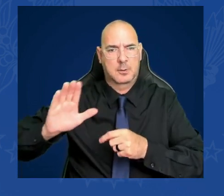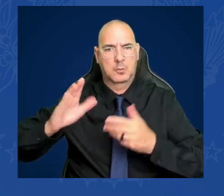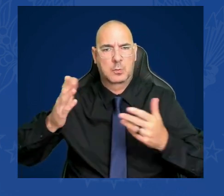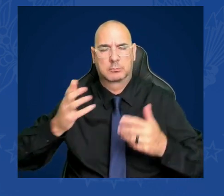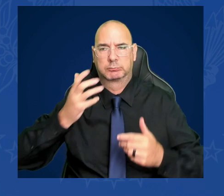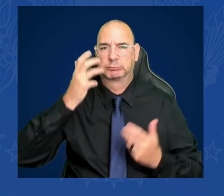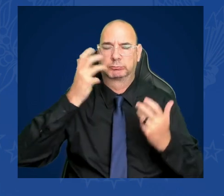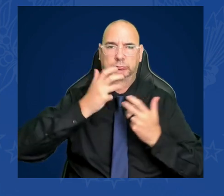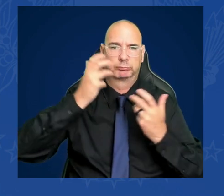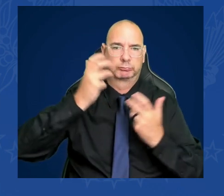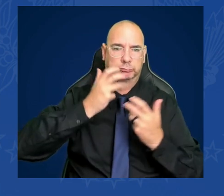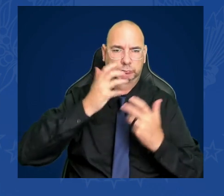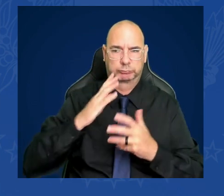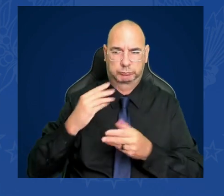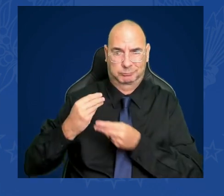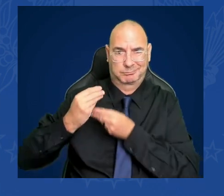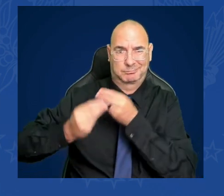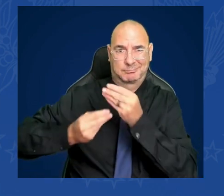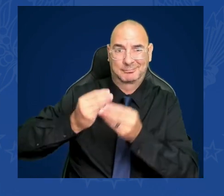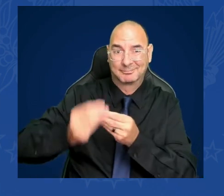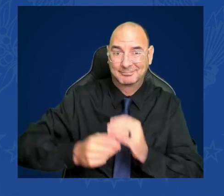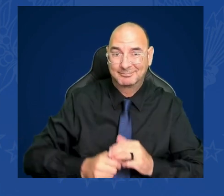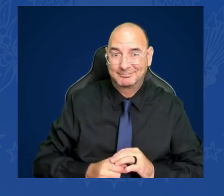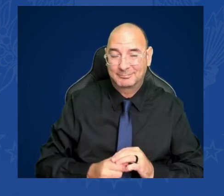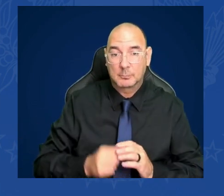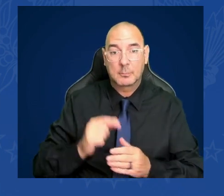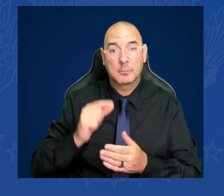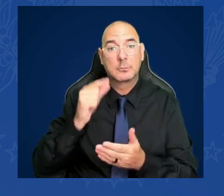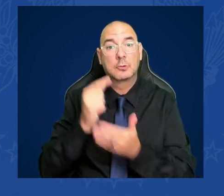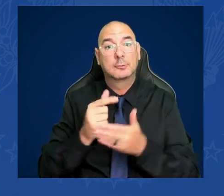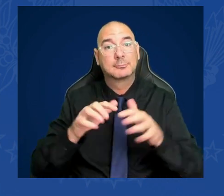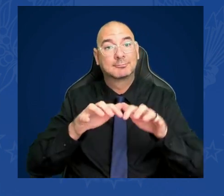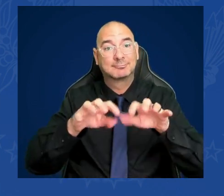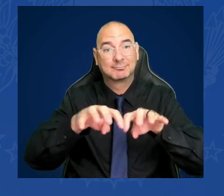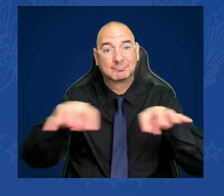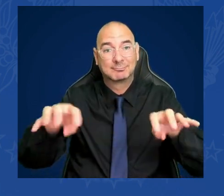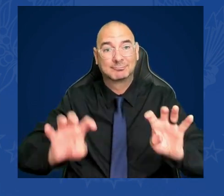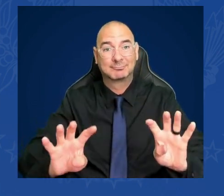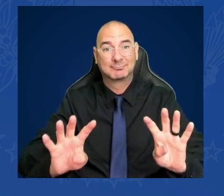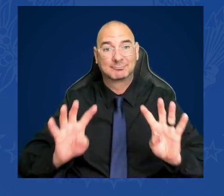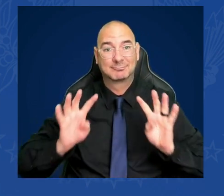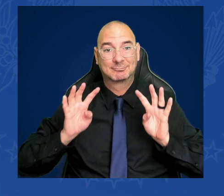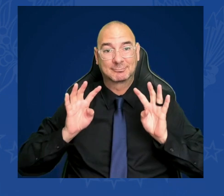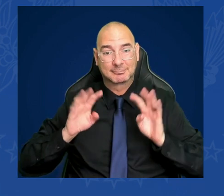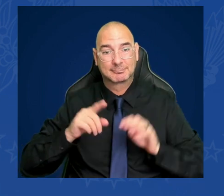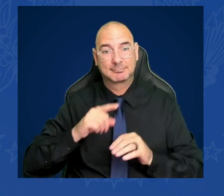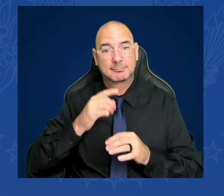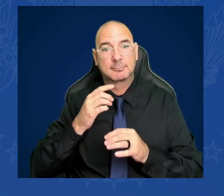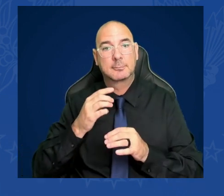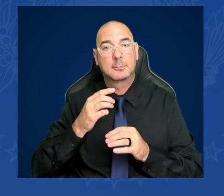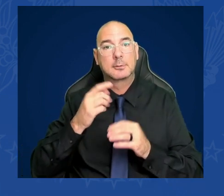Graduates. In your last minutes as cadets, we celebrate your achievement earned through your love of country